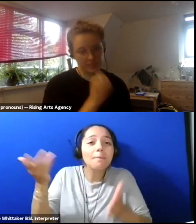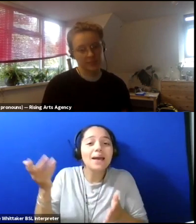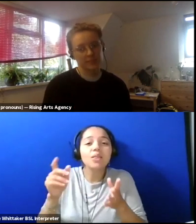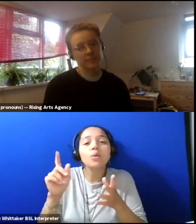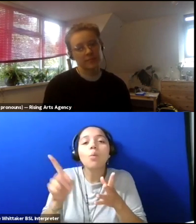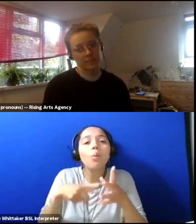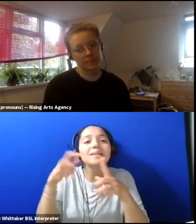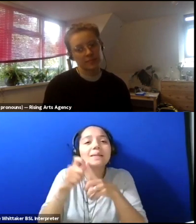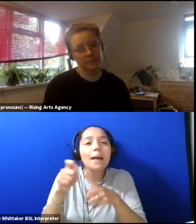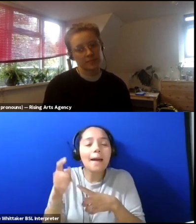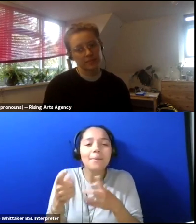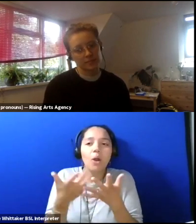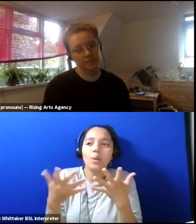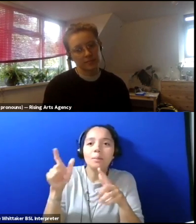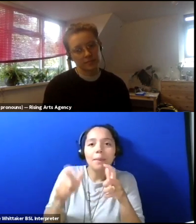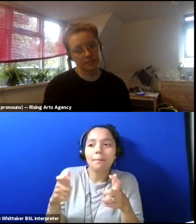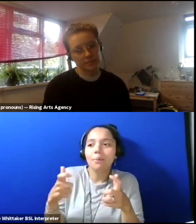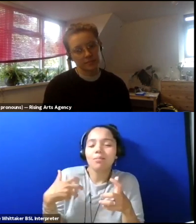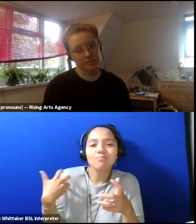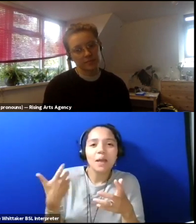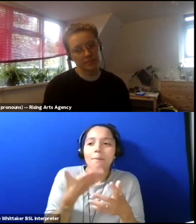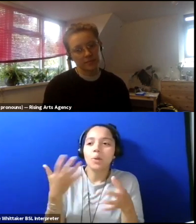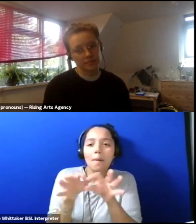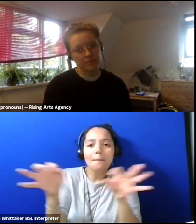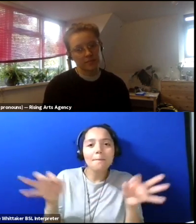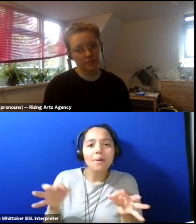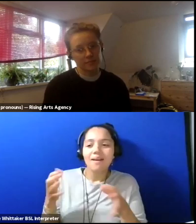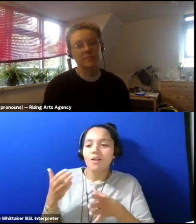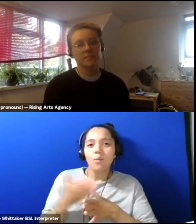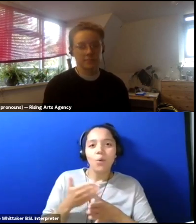a lot of people were complaining about no boundaries between work and life and